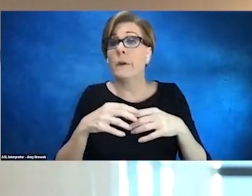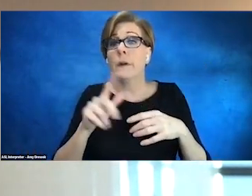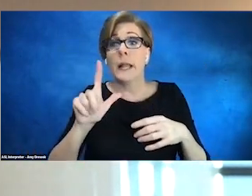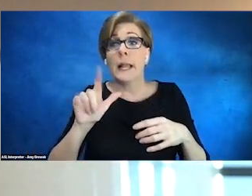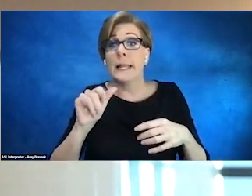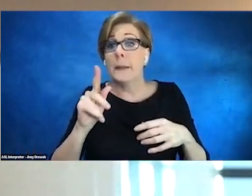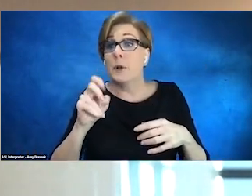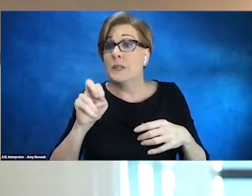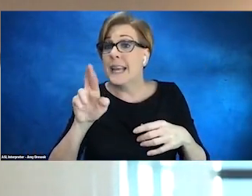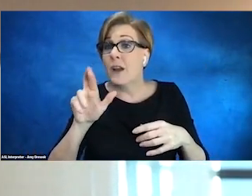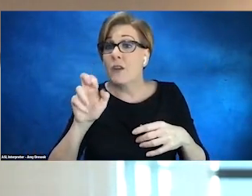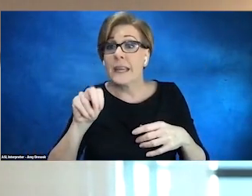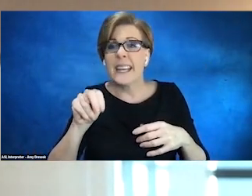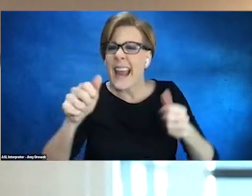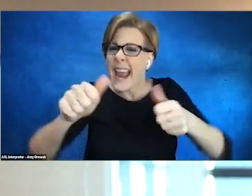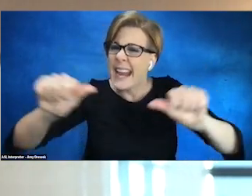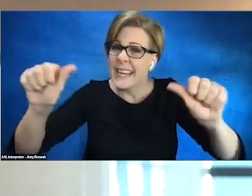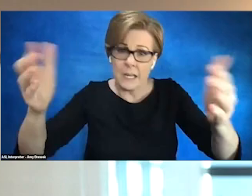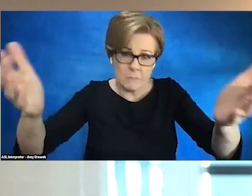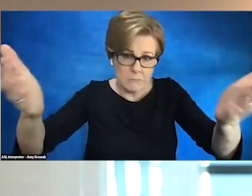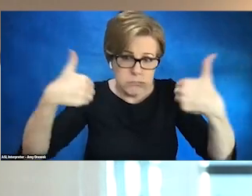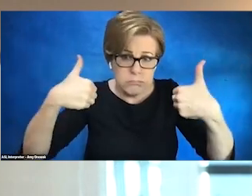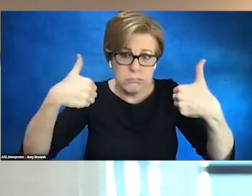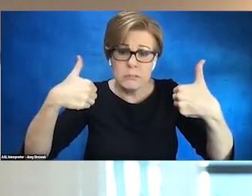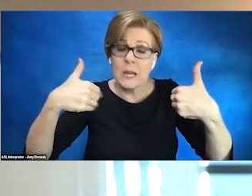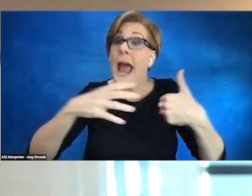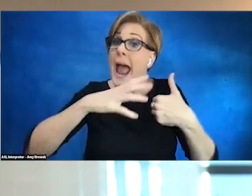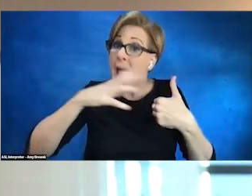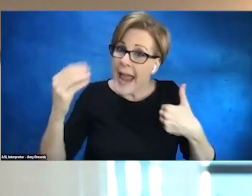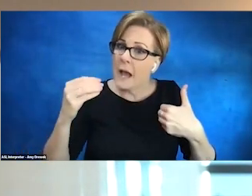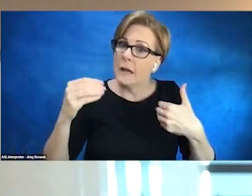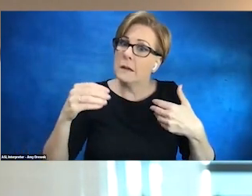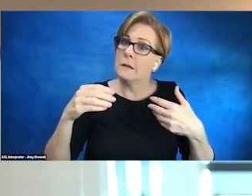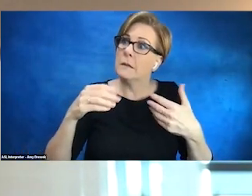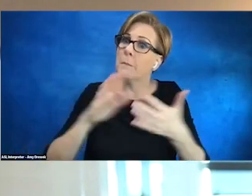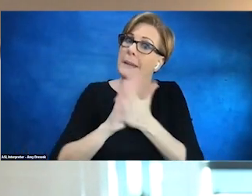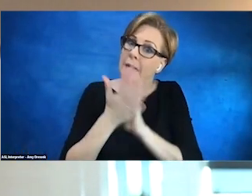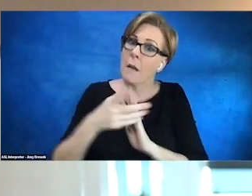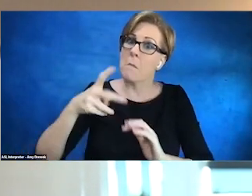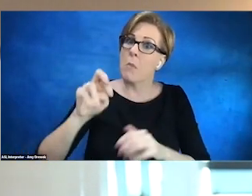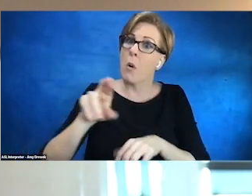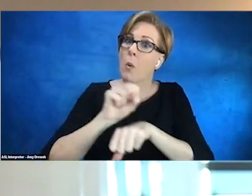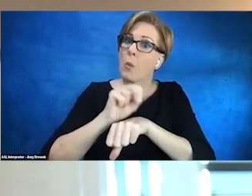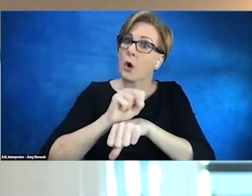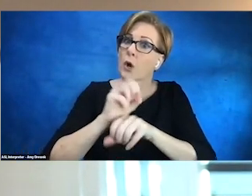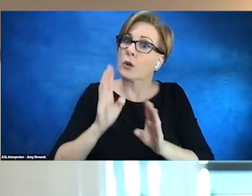voters into not only voting in the process, but serving our voters and working at our voting